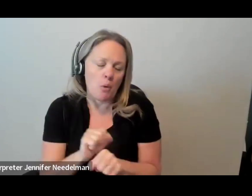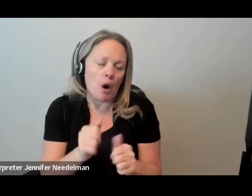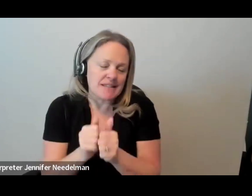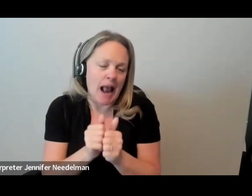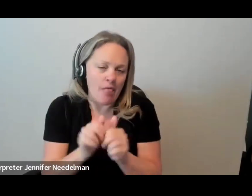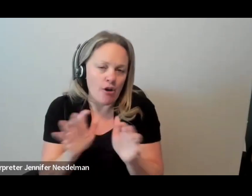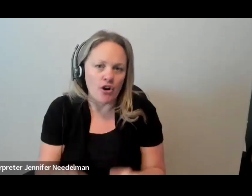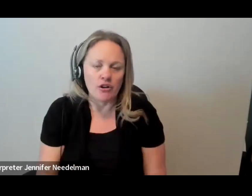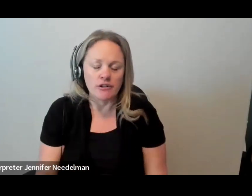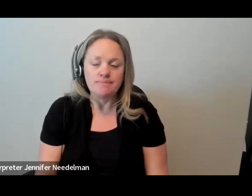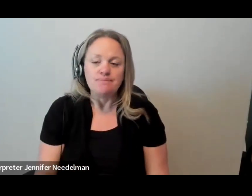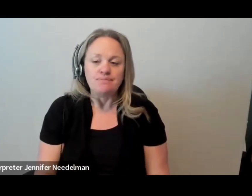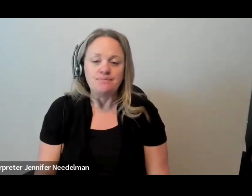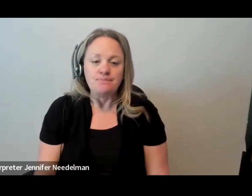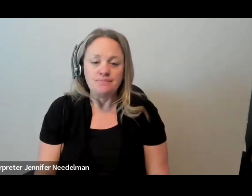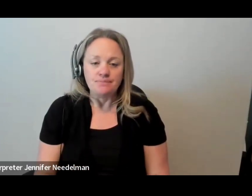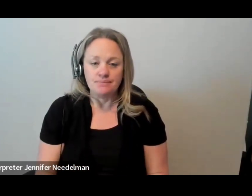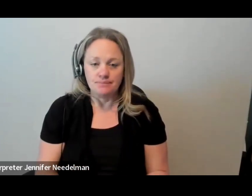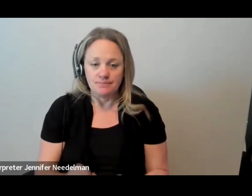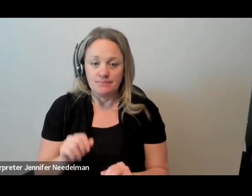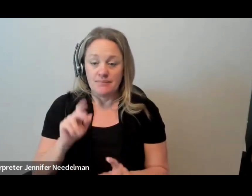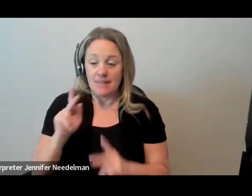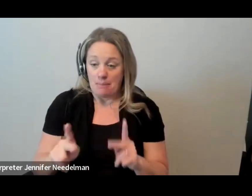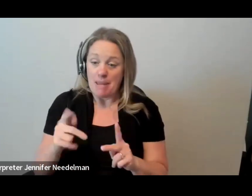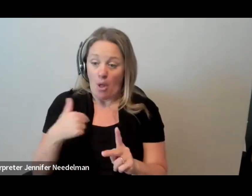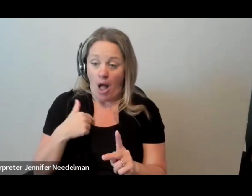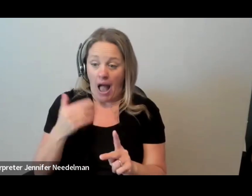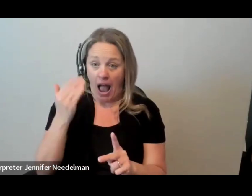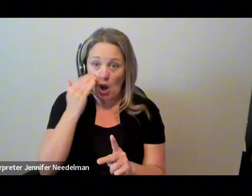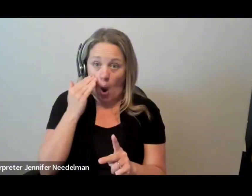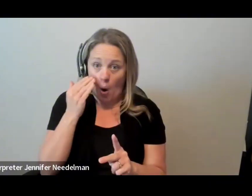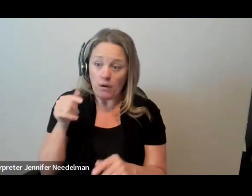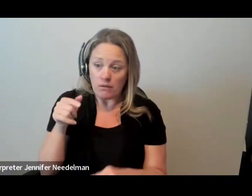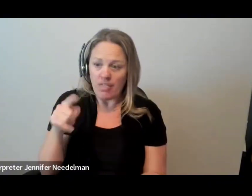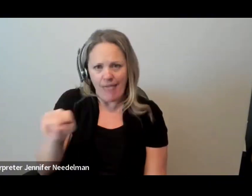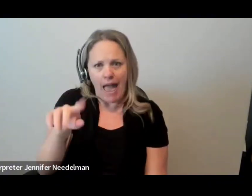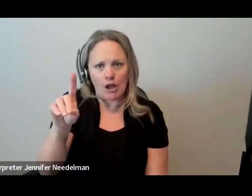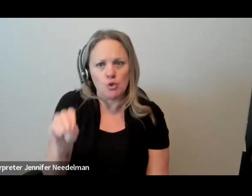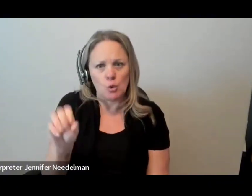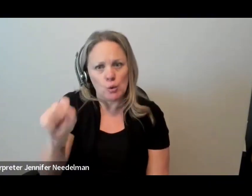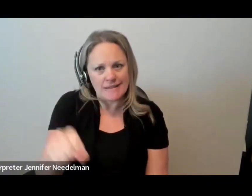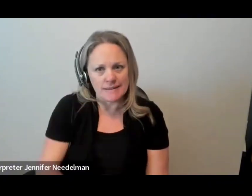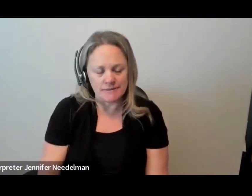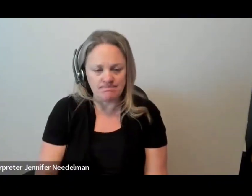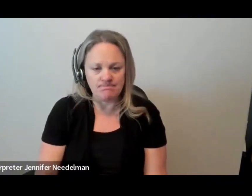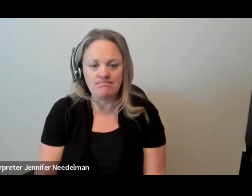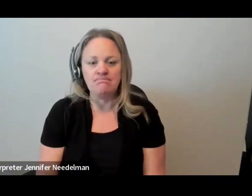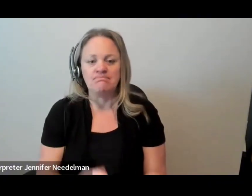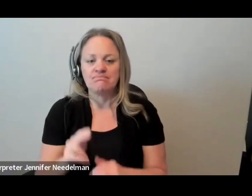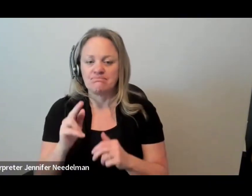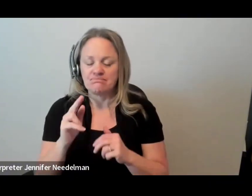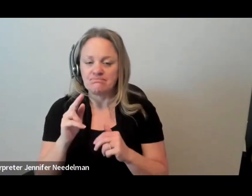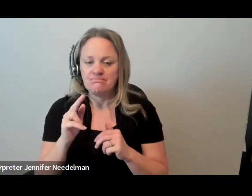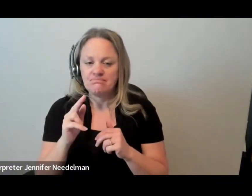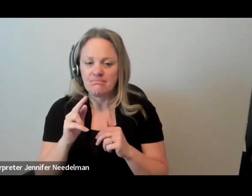The ones that I have come to be close to do. And just like building off what Kelsey was saying,